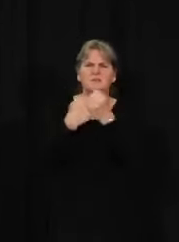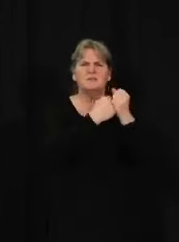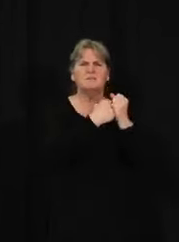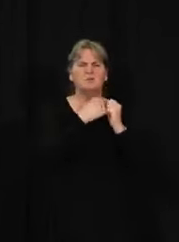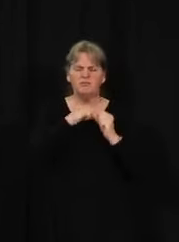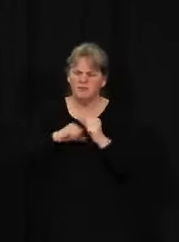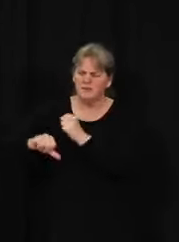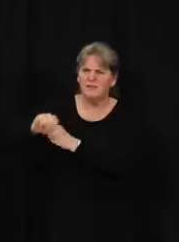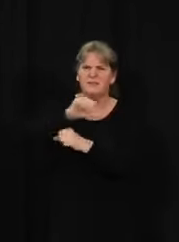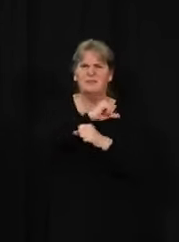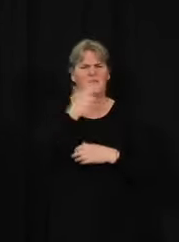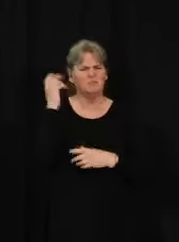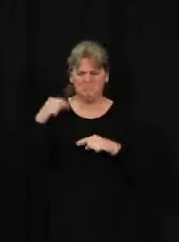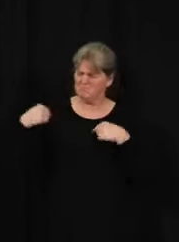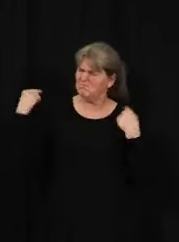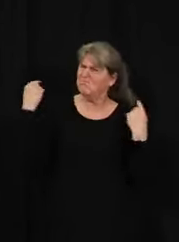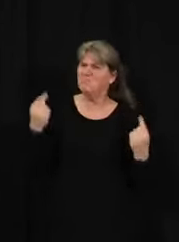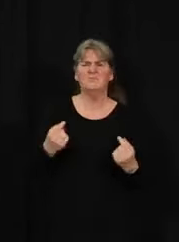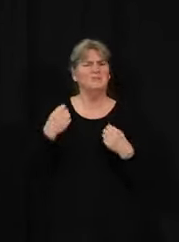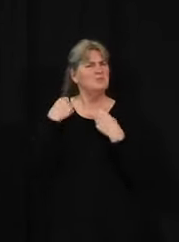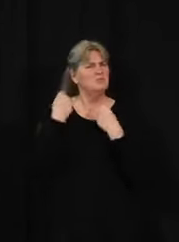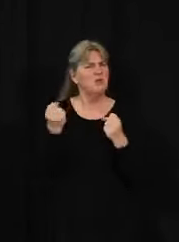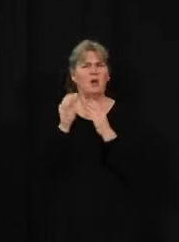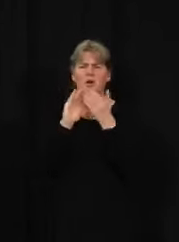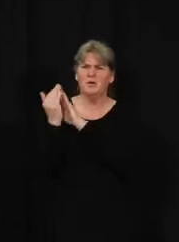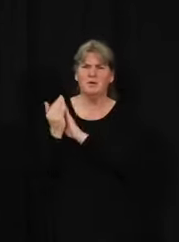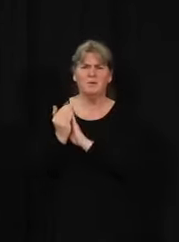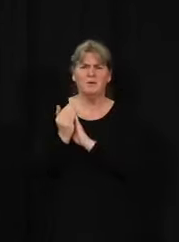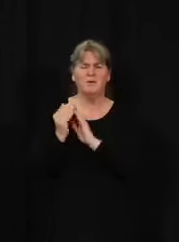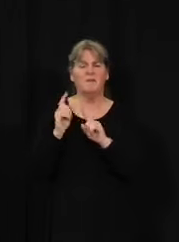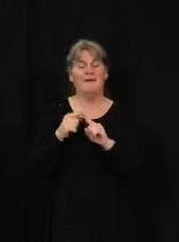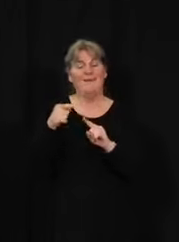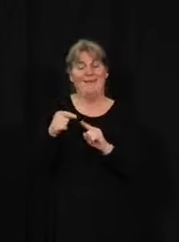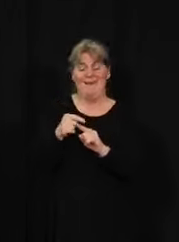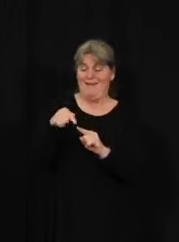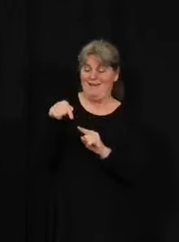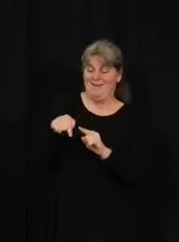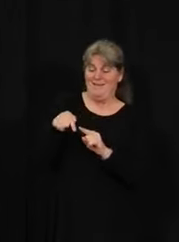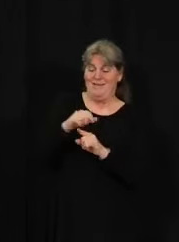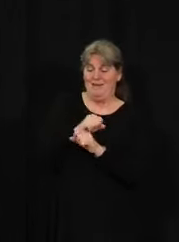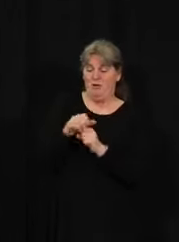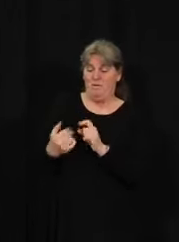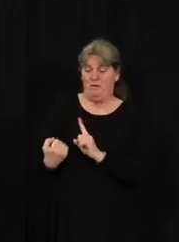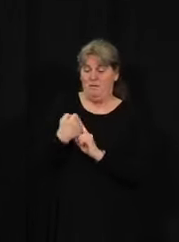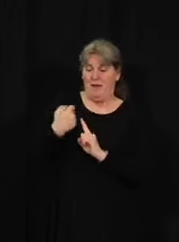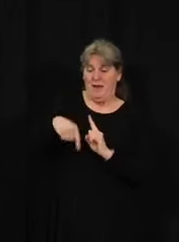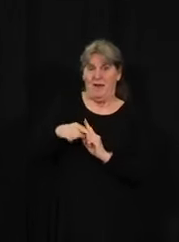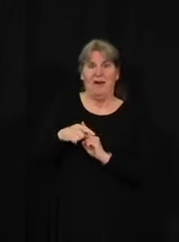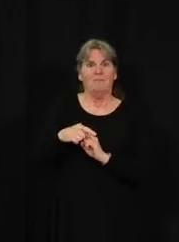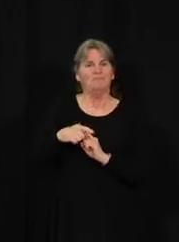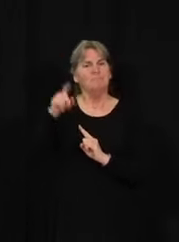so many ways, we always have. But this is as strong a reminder as we could have of the need we